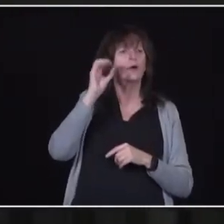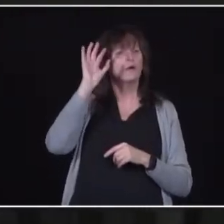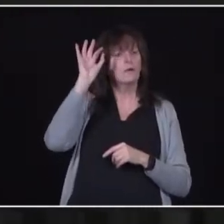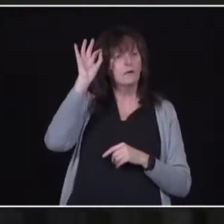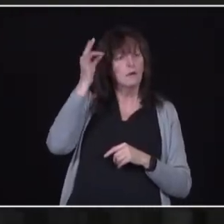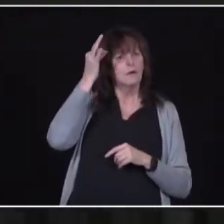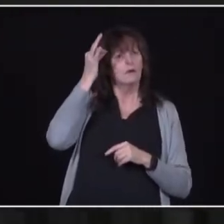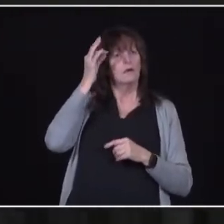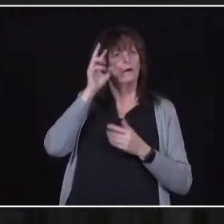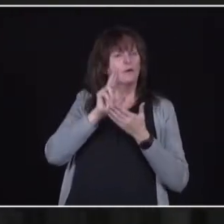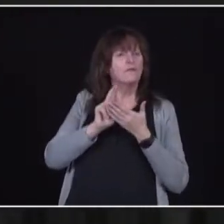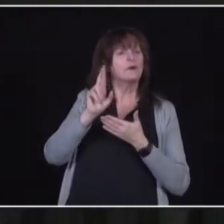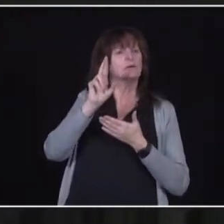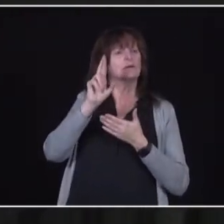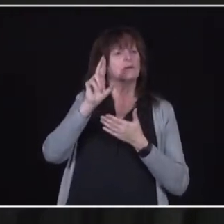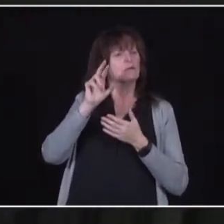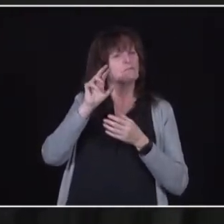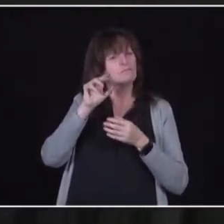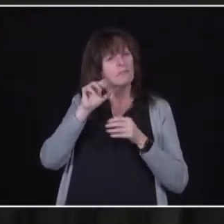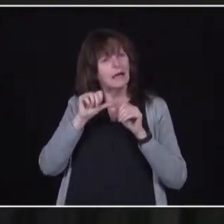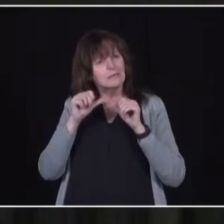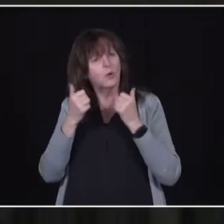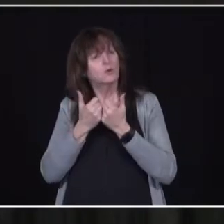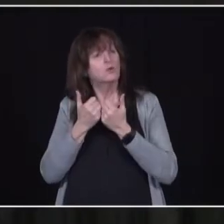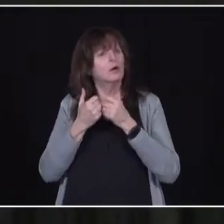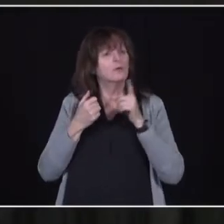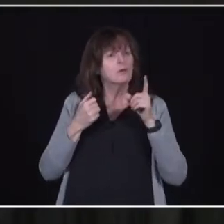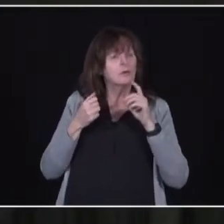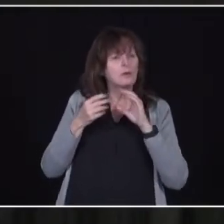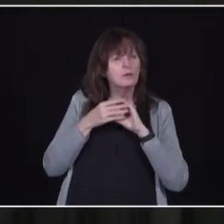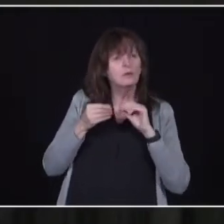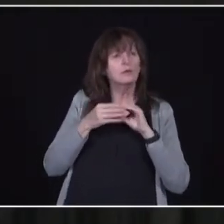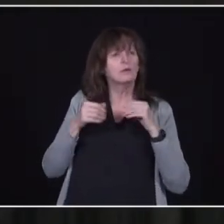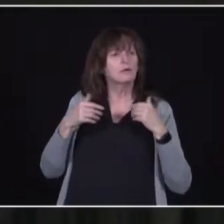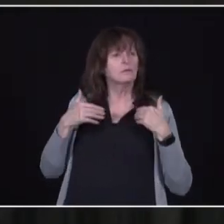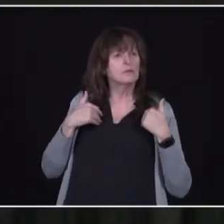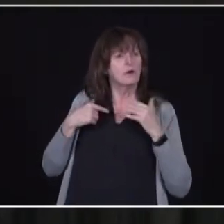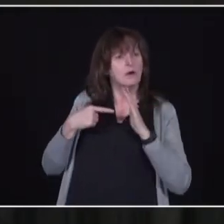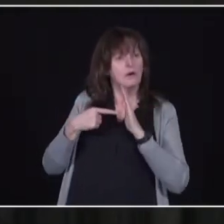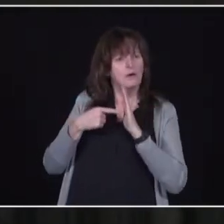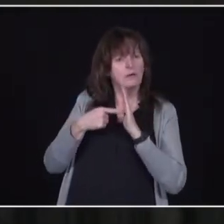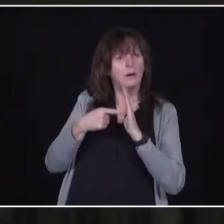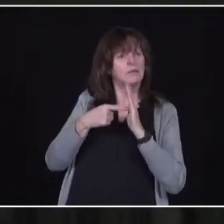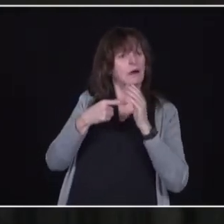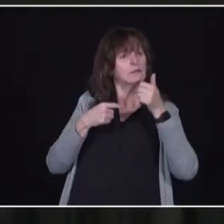Told by ministry representatives will not determine its next steps